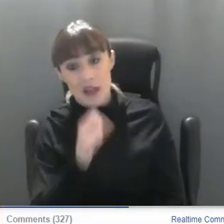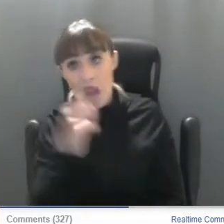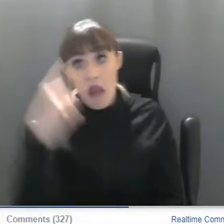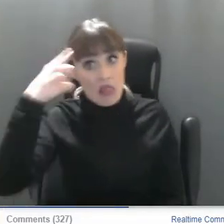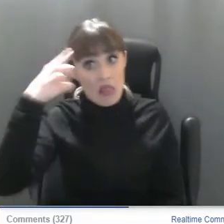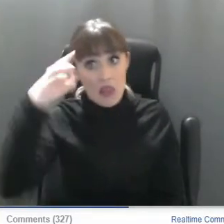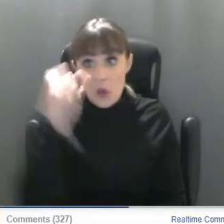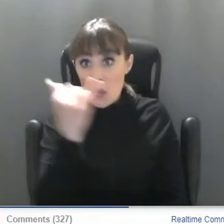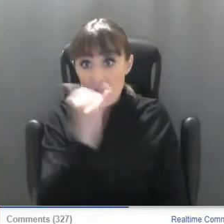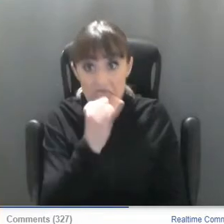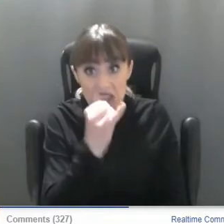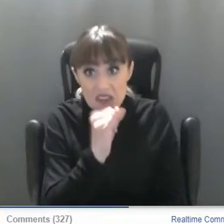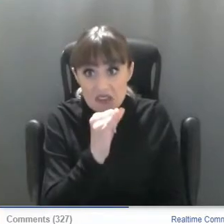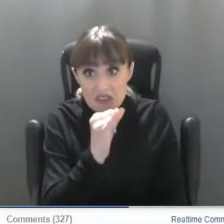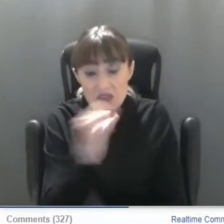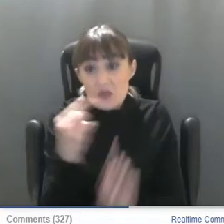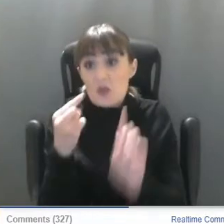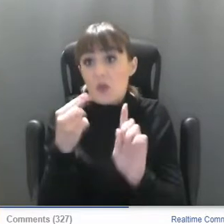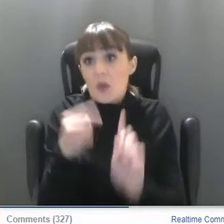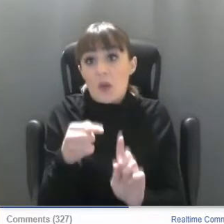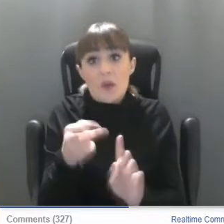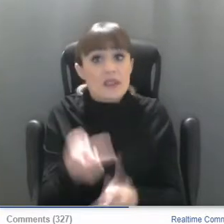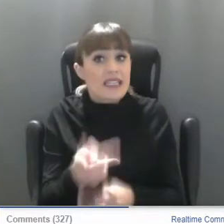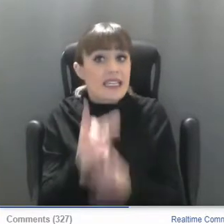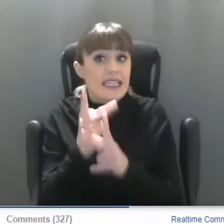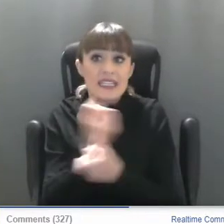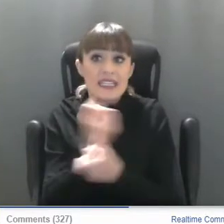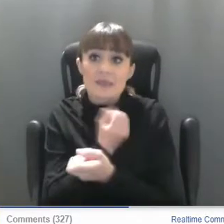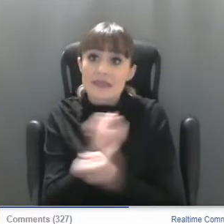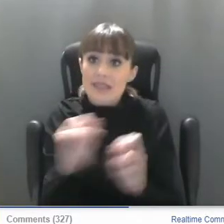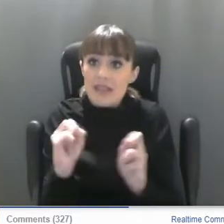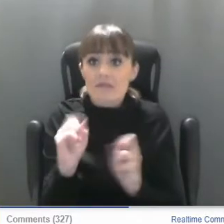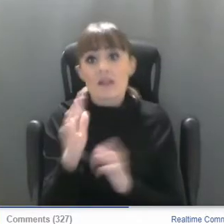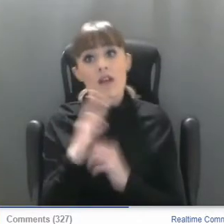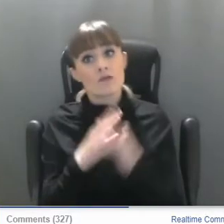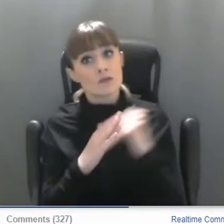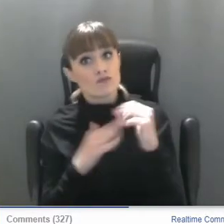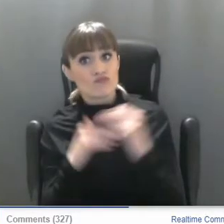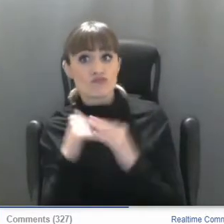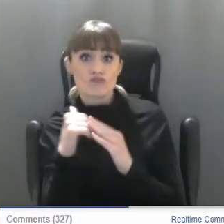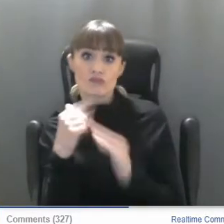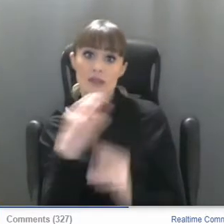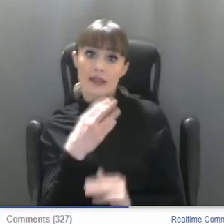and feeling comfortable, and to make sure that we have adequate distance between